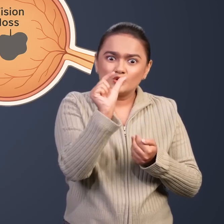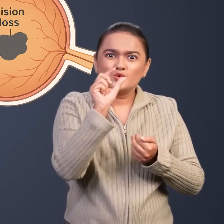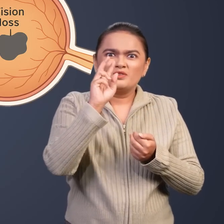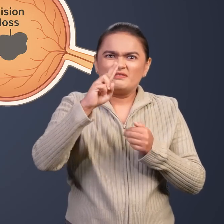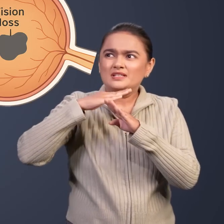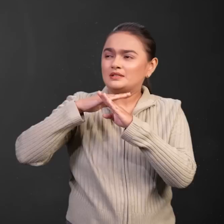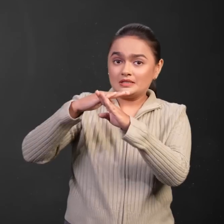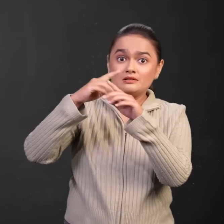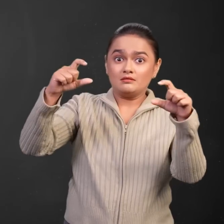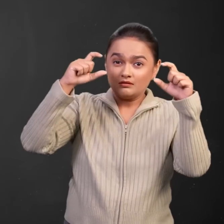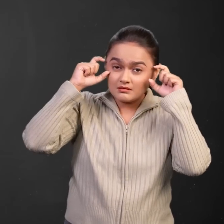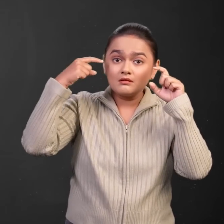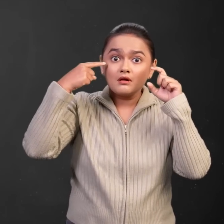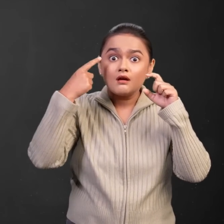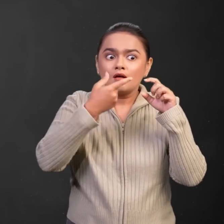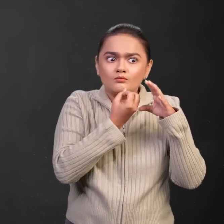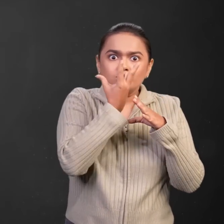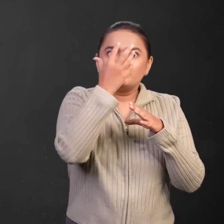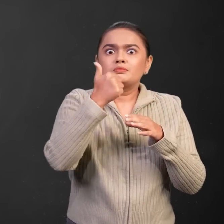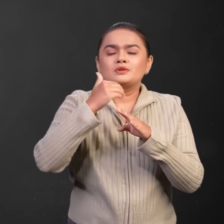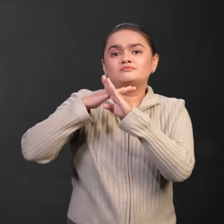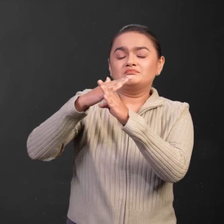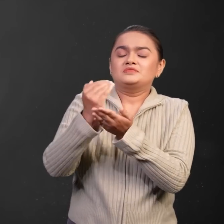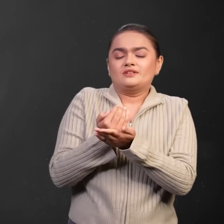and UV protection helps to prevent the progress of that.